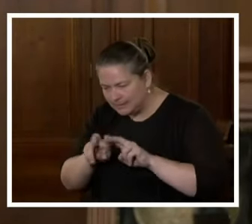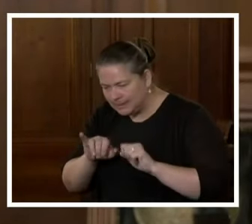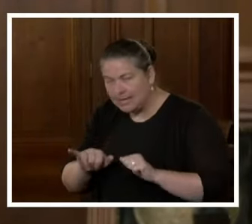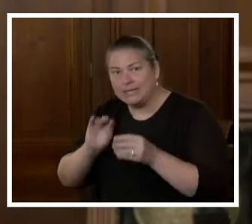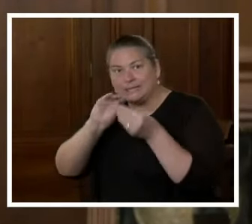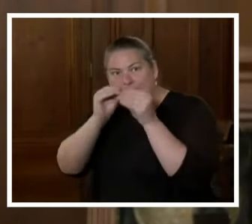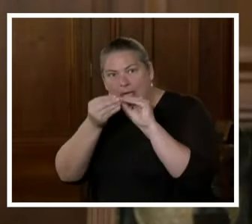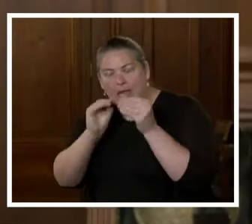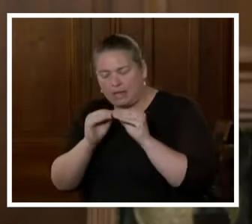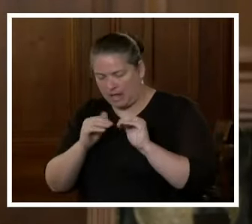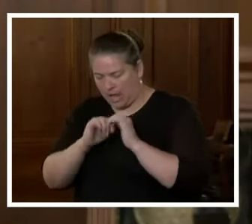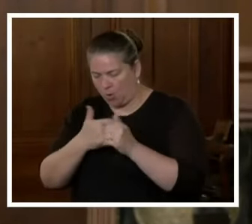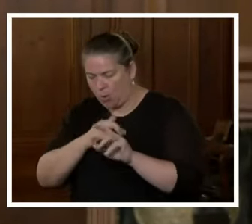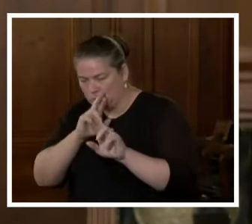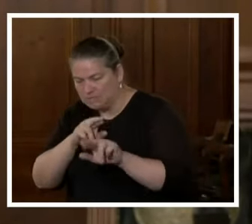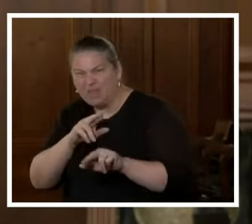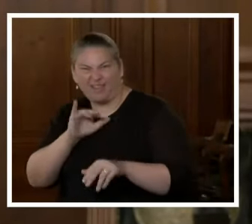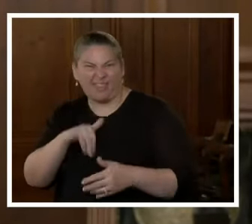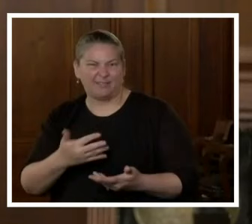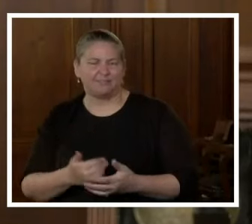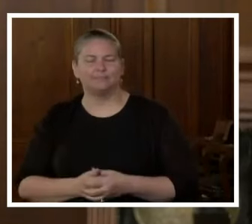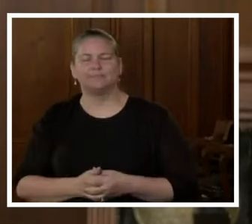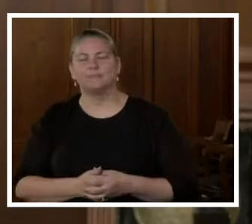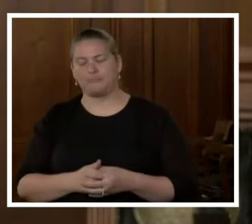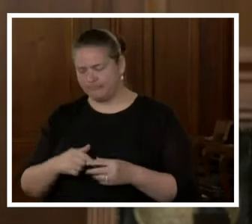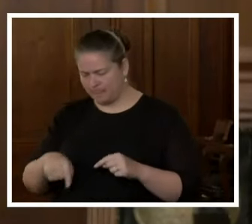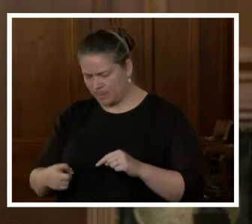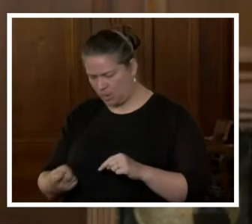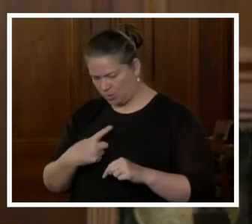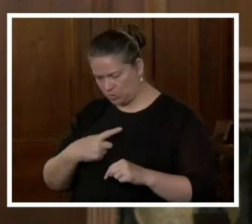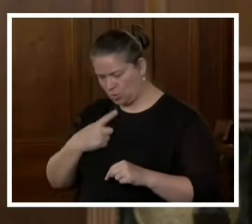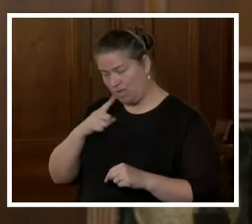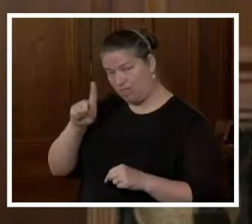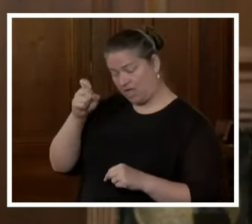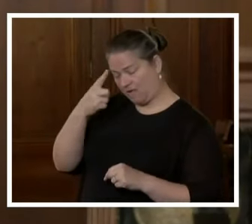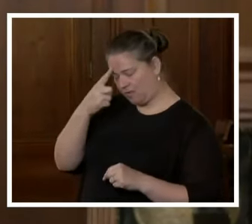[NON-AUDIBLE QUESTION] NEACE A VERY GOOD QUESTION. I'LL GET YOU THE ANSWER.